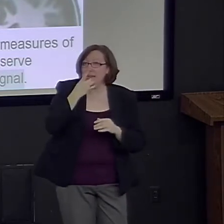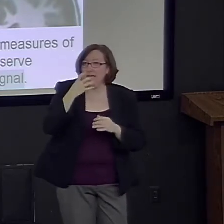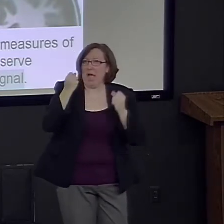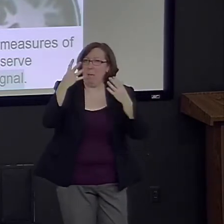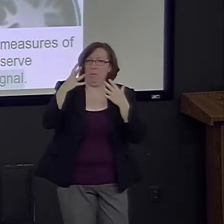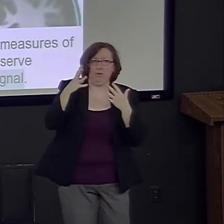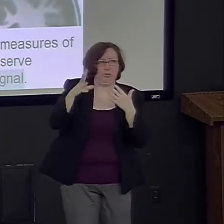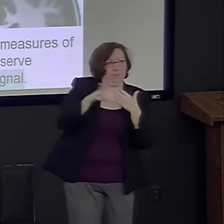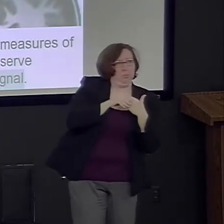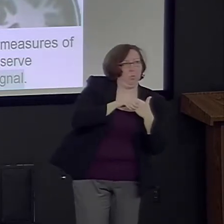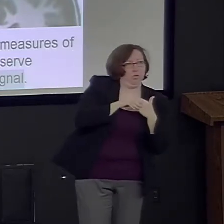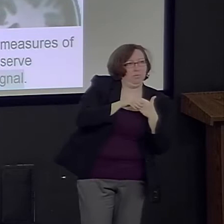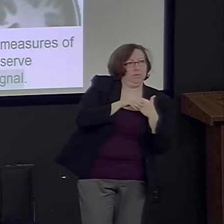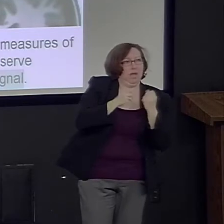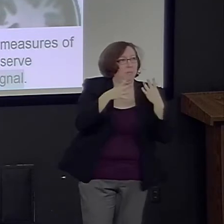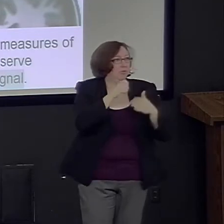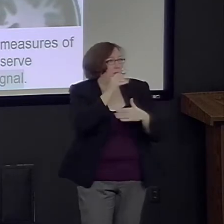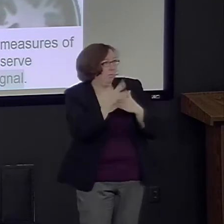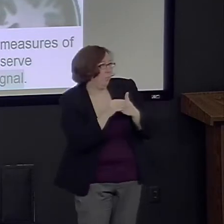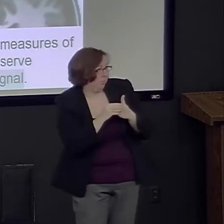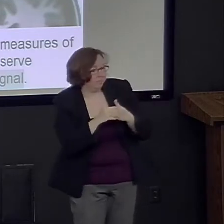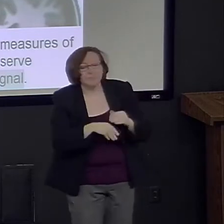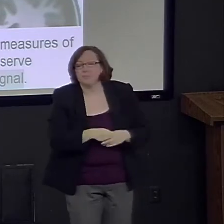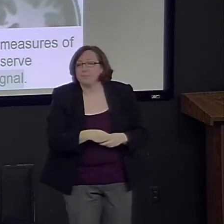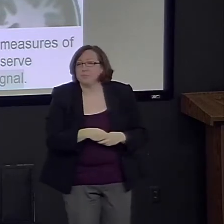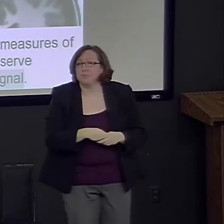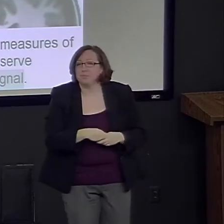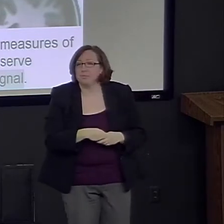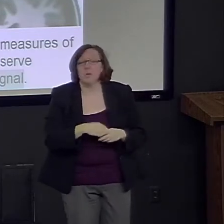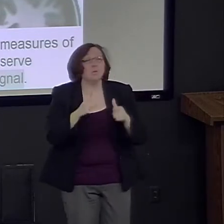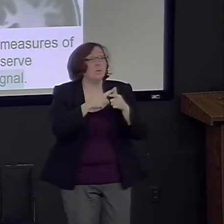we can convert concentration measures to absorption,